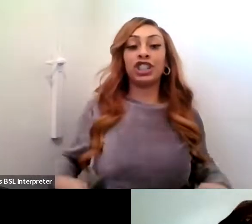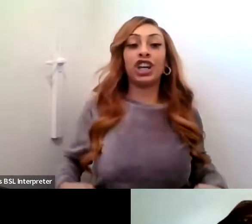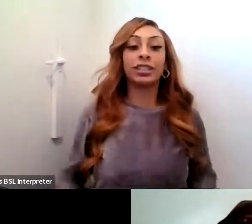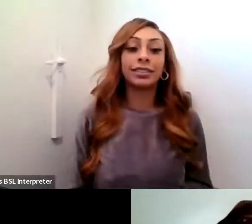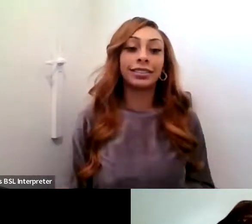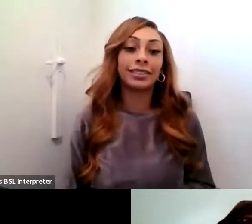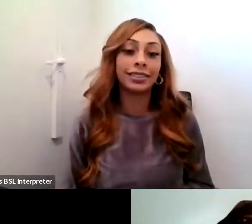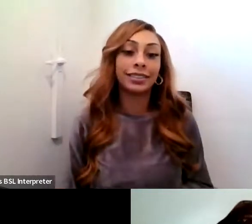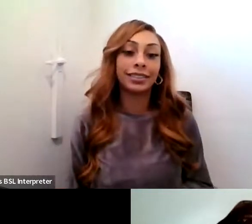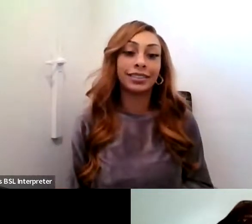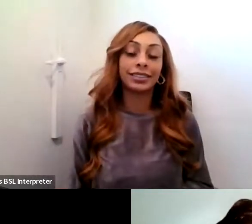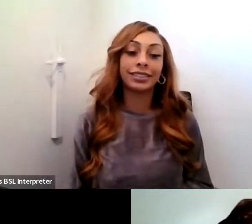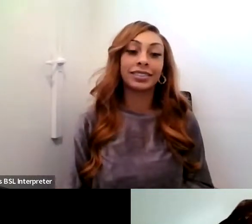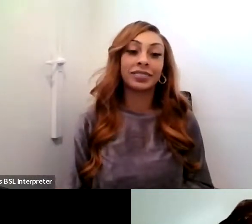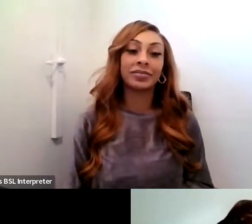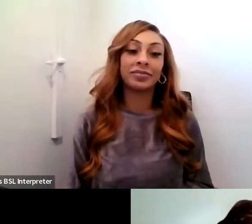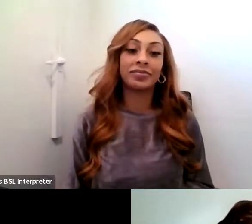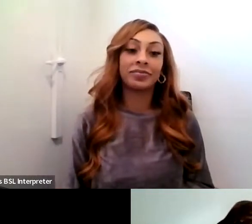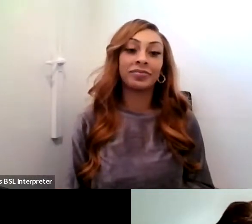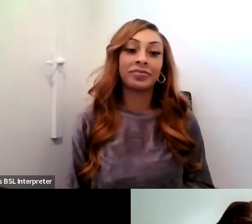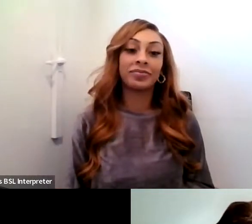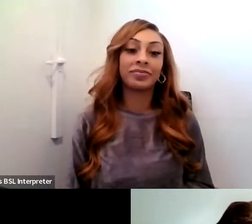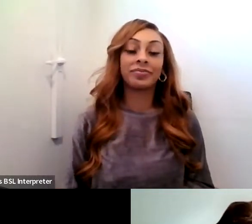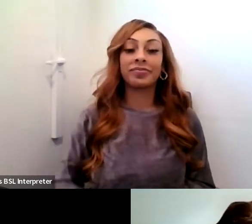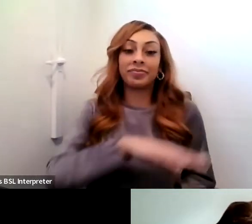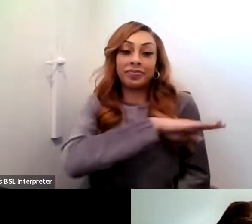the very top of, because you can only see my head and shoulders.